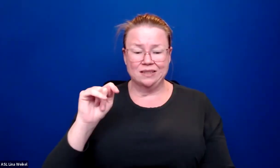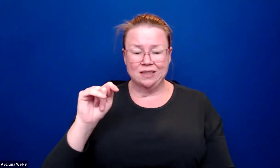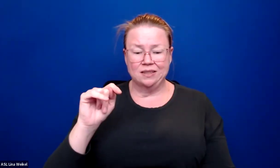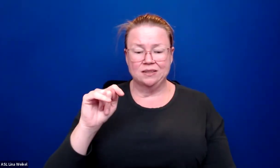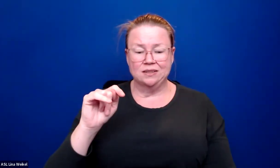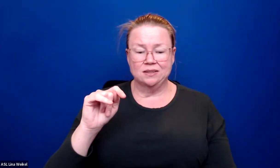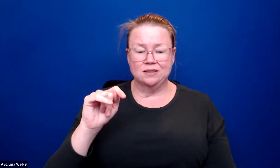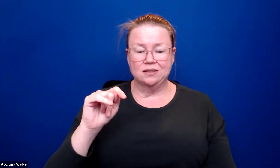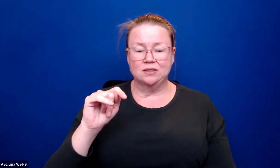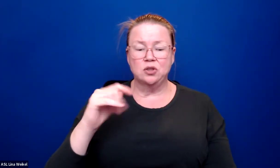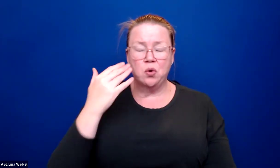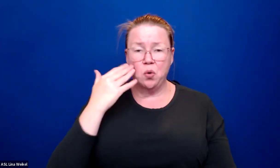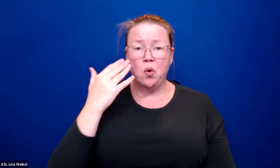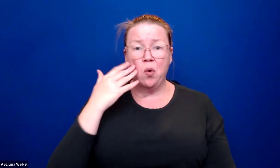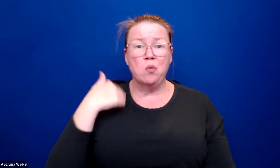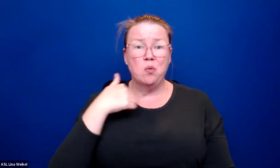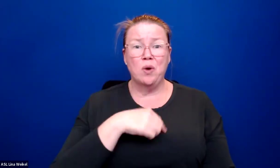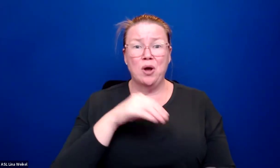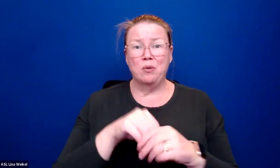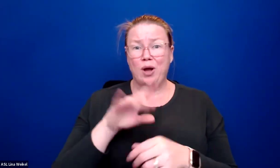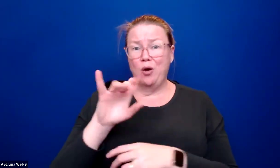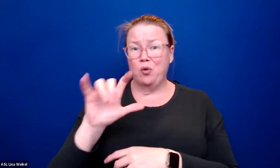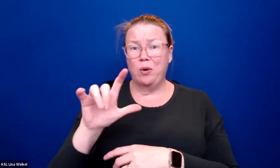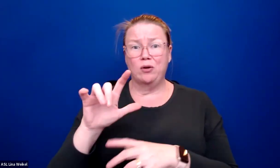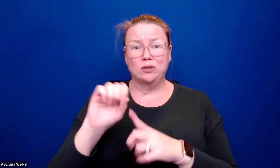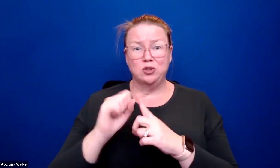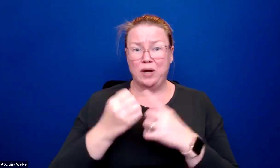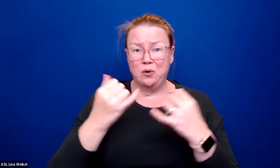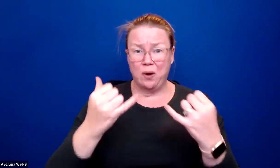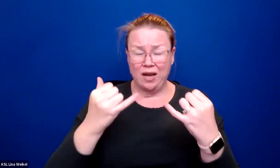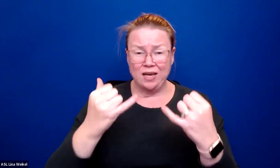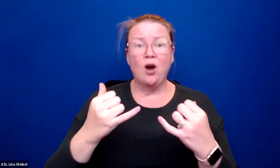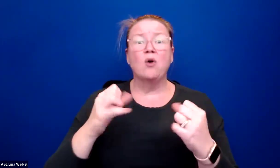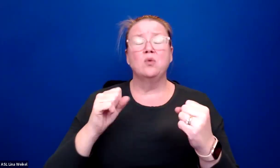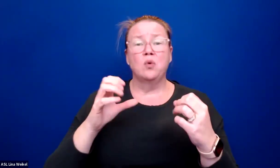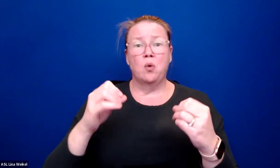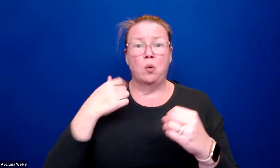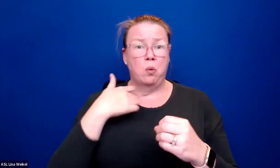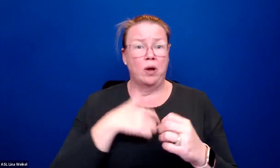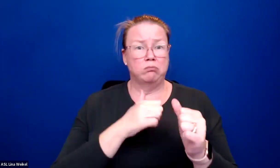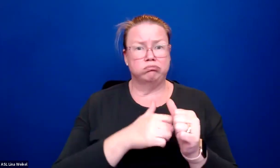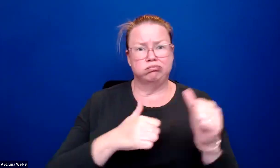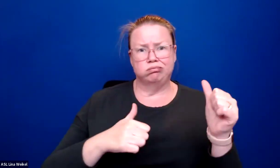Elissa w/ APRIL: you know, we're we're in a critical state right now. And it's you know, we're we're way behind the 8 ball there.